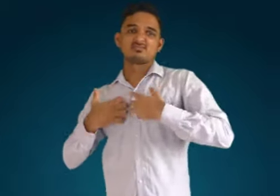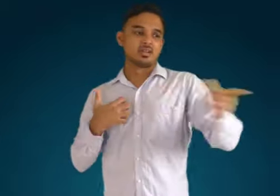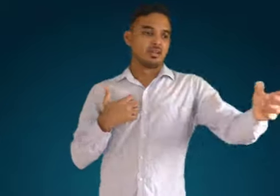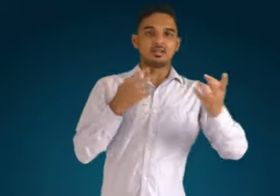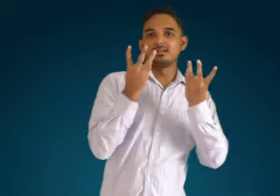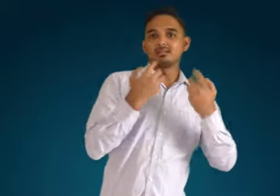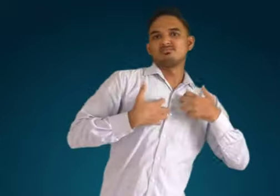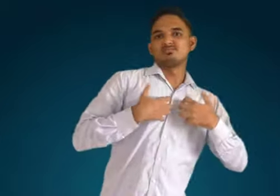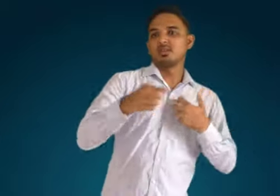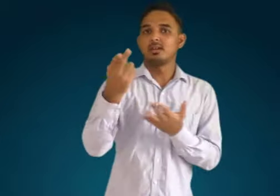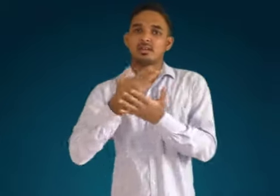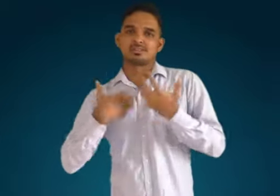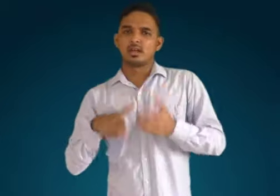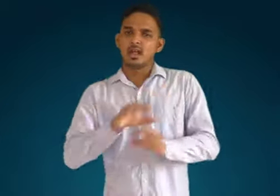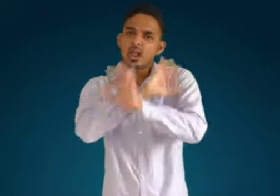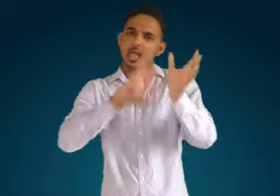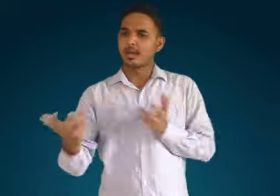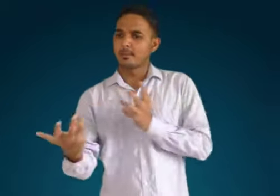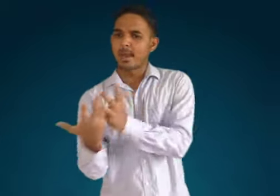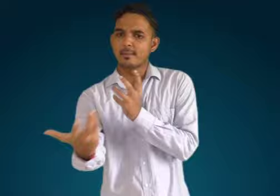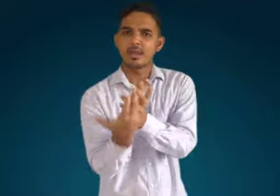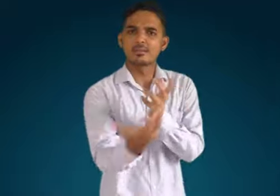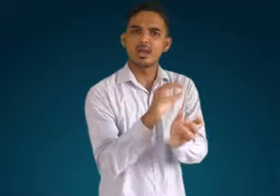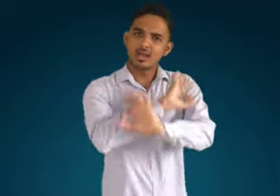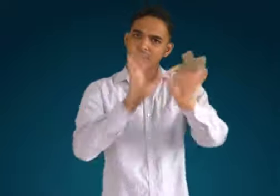the children also understand how every subject is logically connected